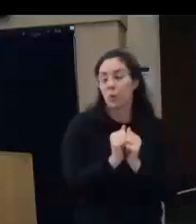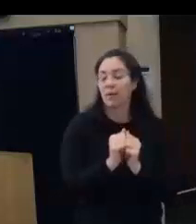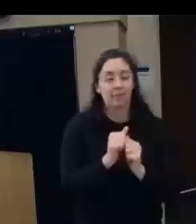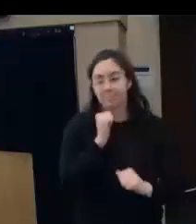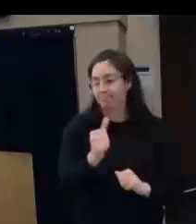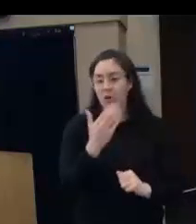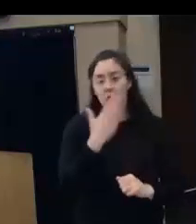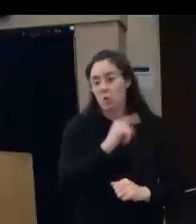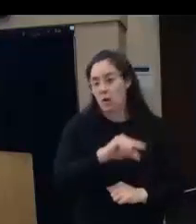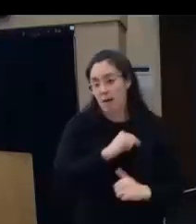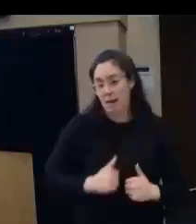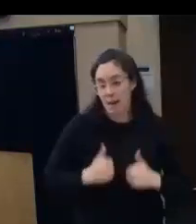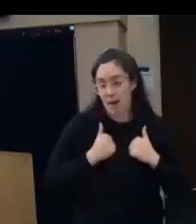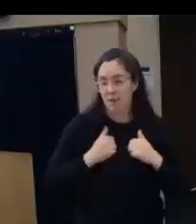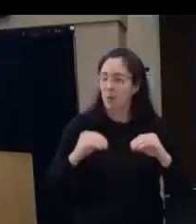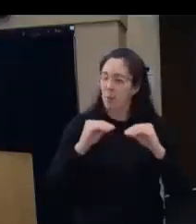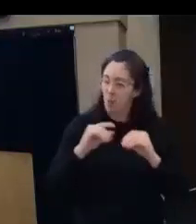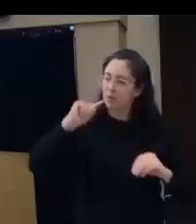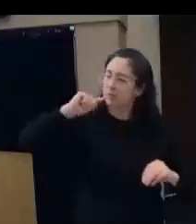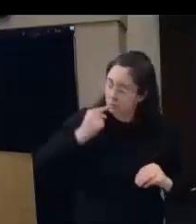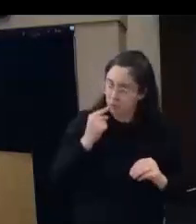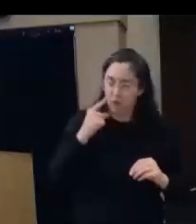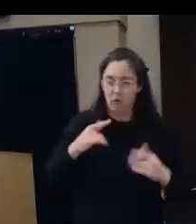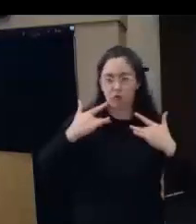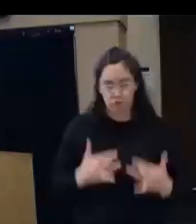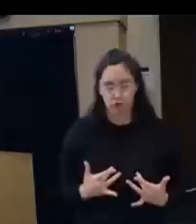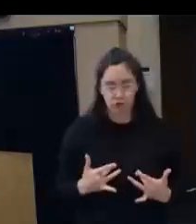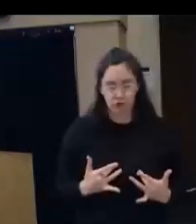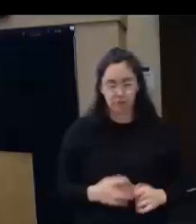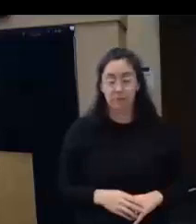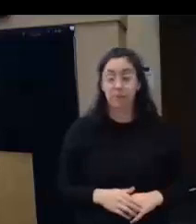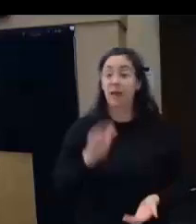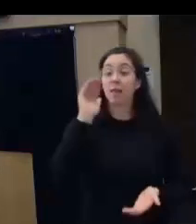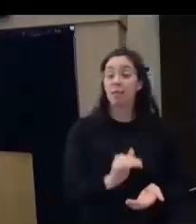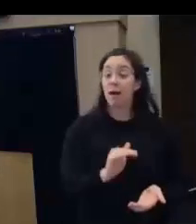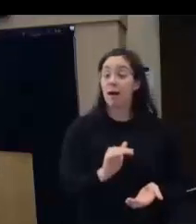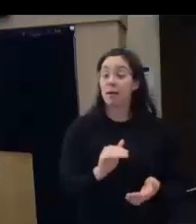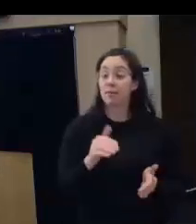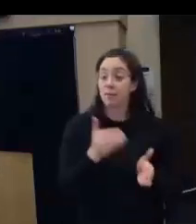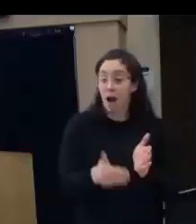life but much more dramatically for depression symptoms so less common but really impactful